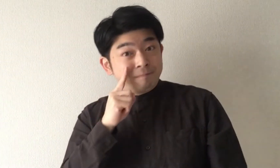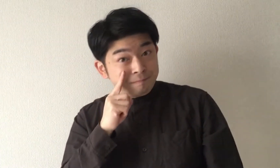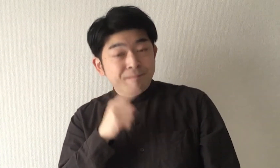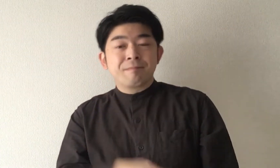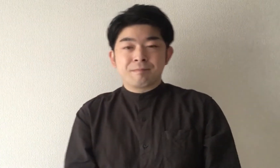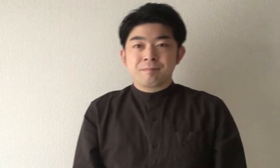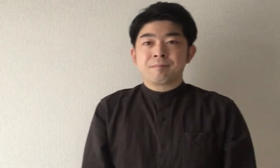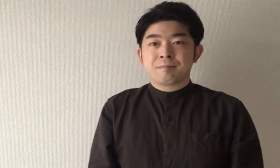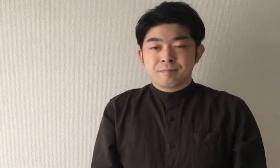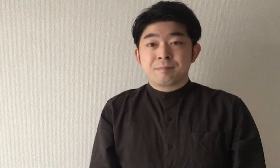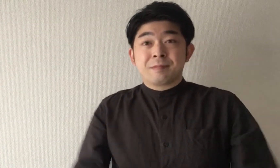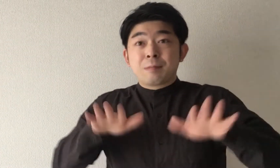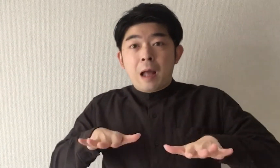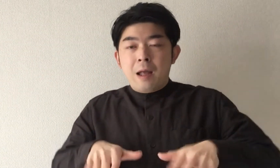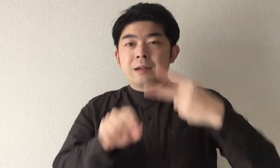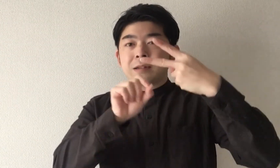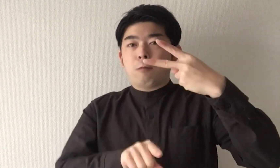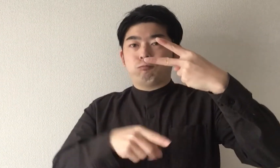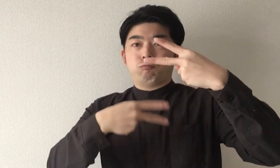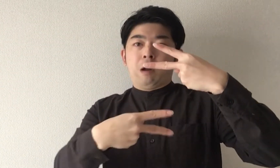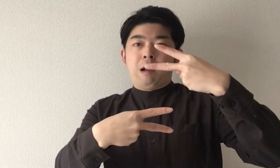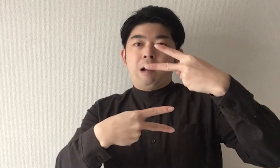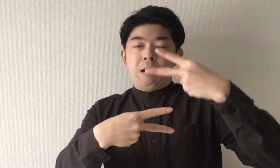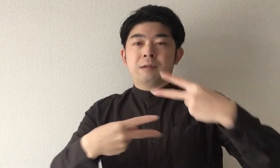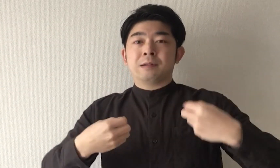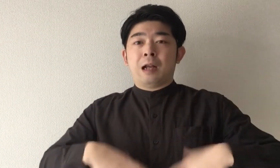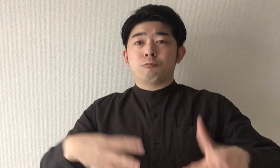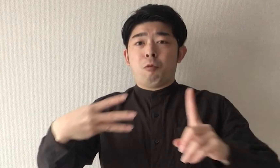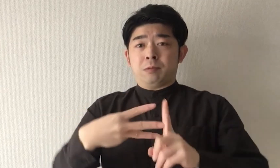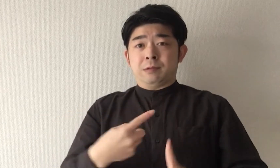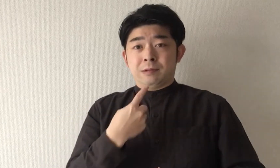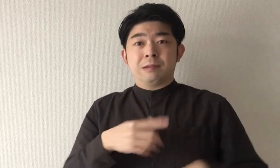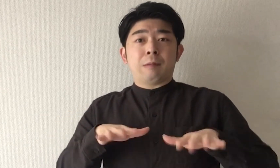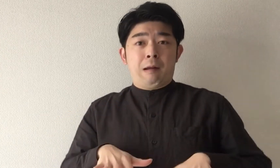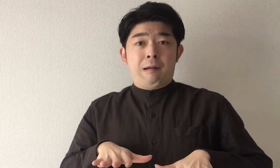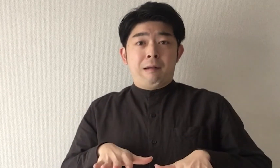“Currently February 2, my birthday is present.”